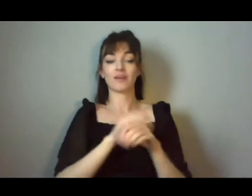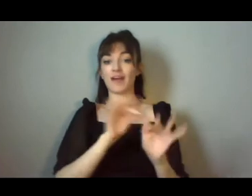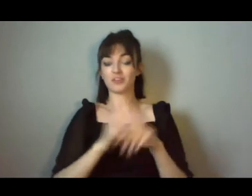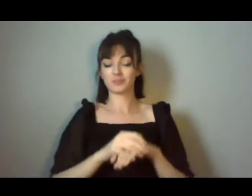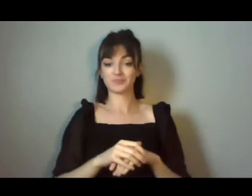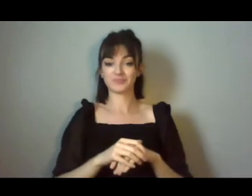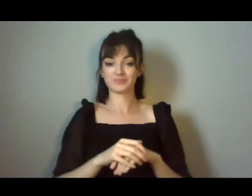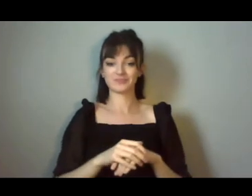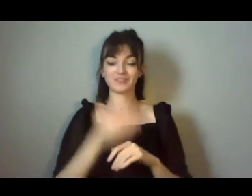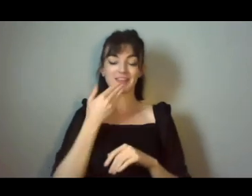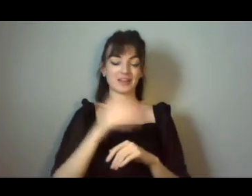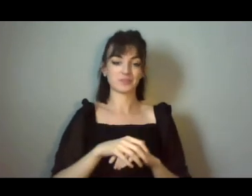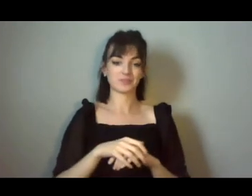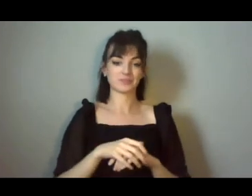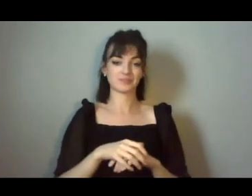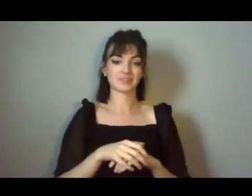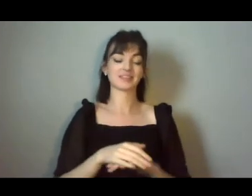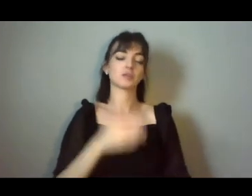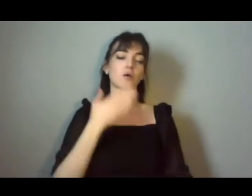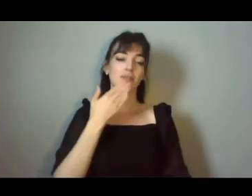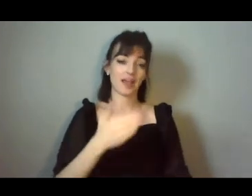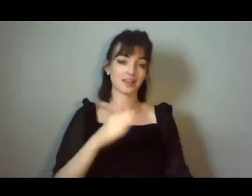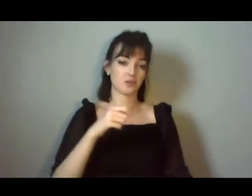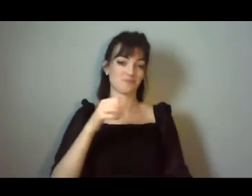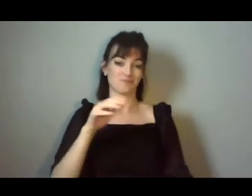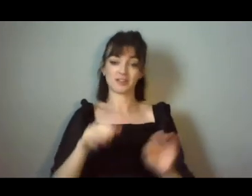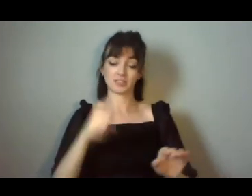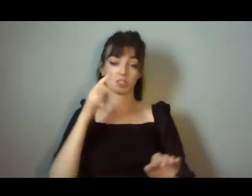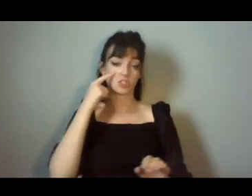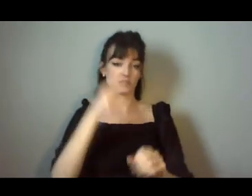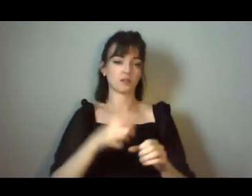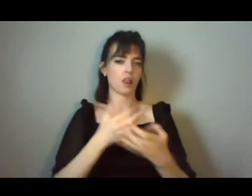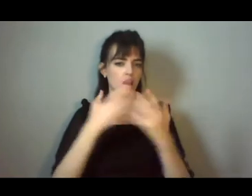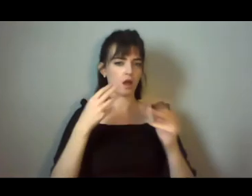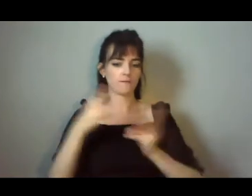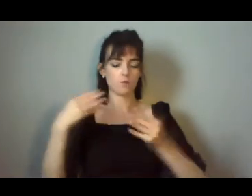: Thank you very much and obviously a lot of work done by the HSE so far. I am going to